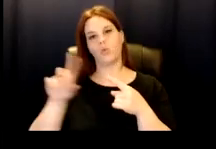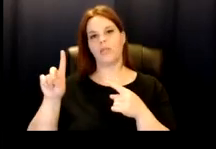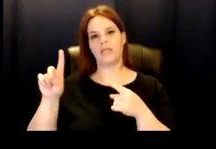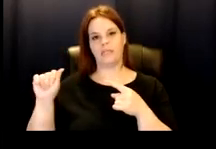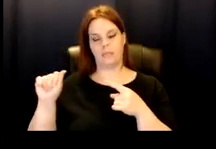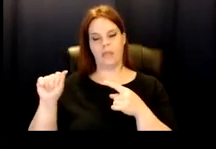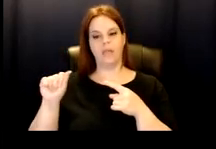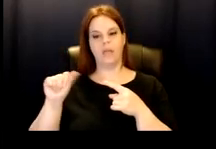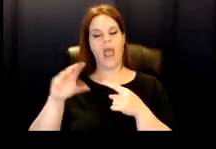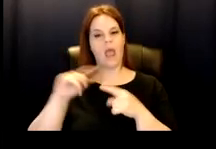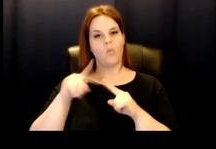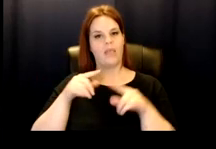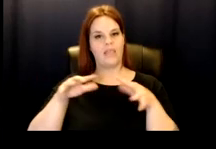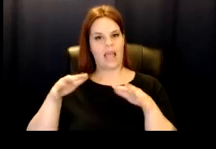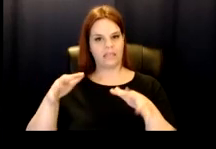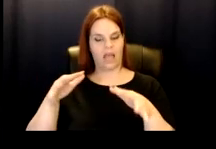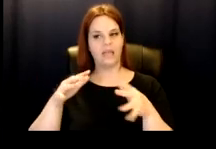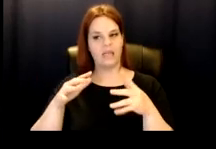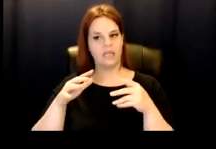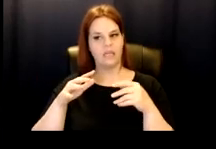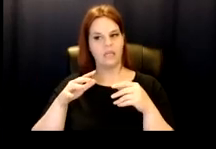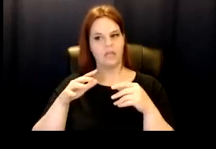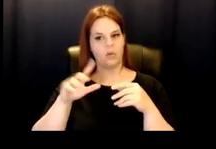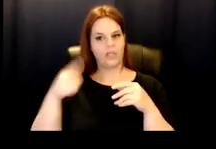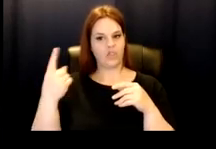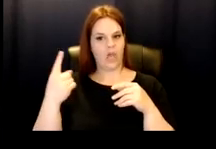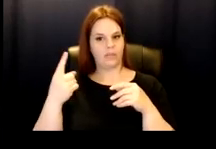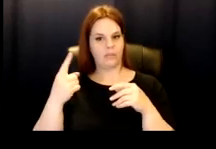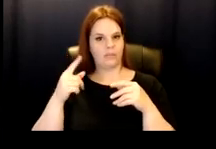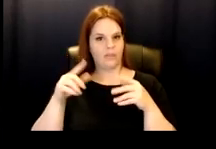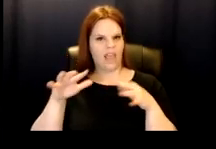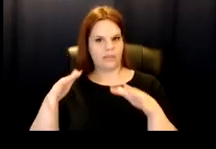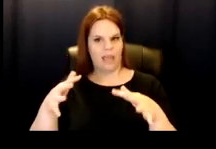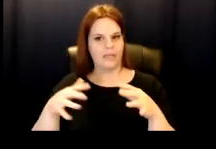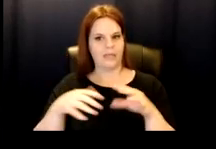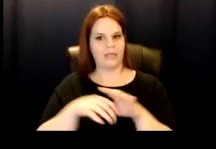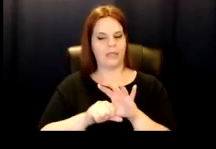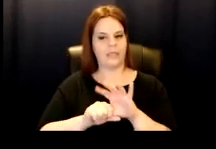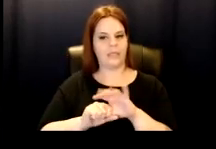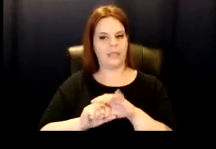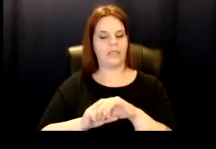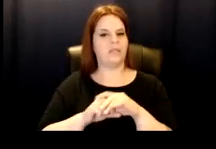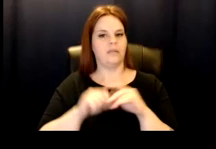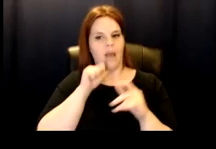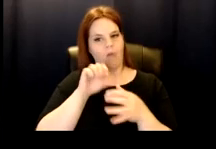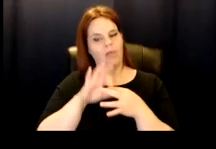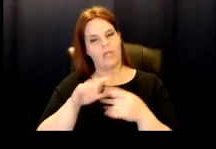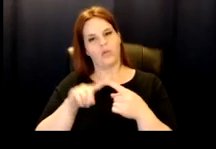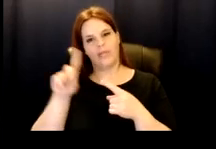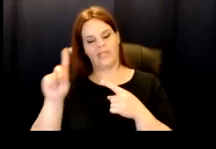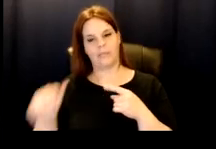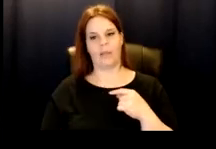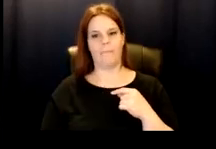when the anxiety was just anxiety. Not related to the disability. Ellen, I don't know if